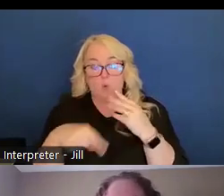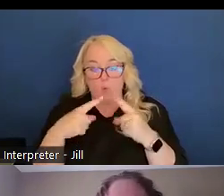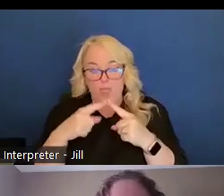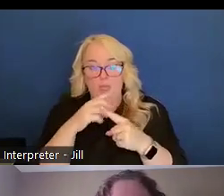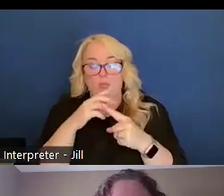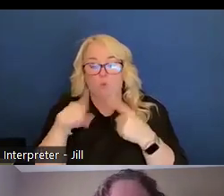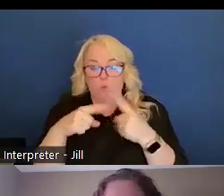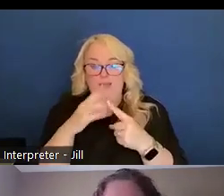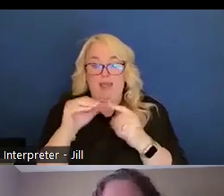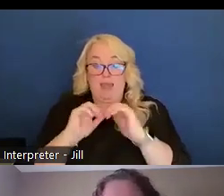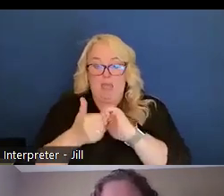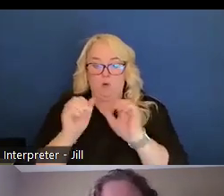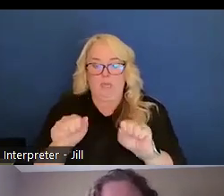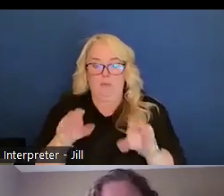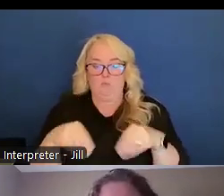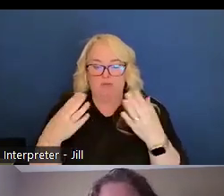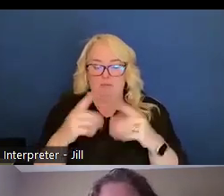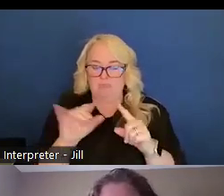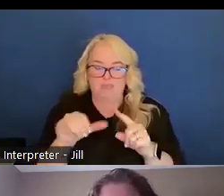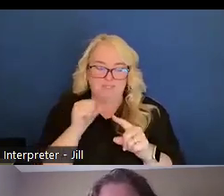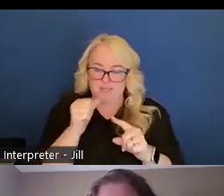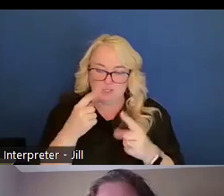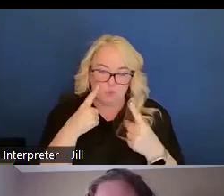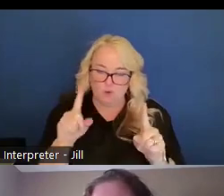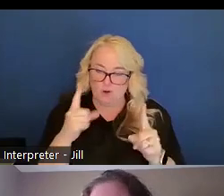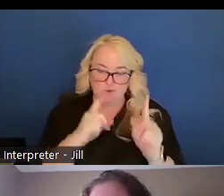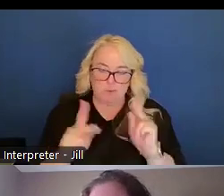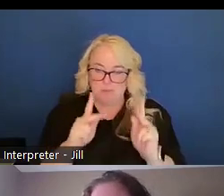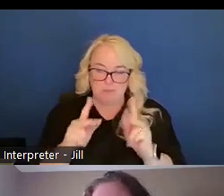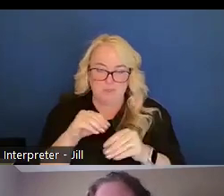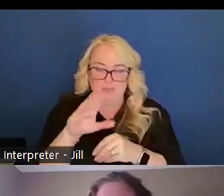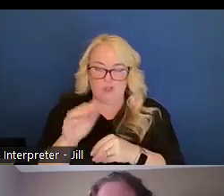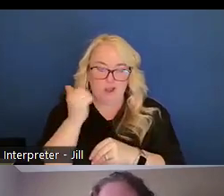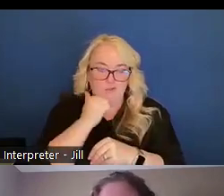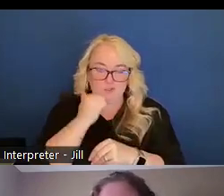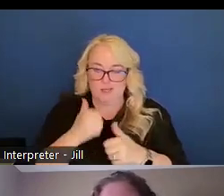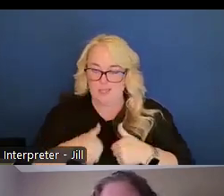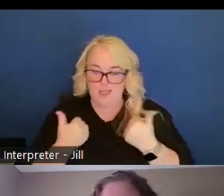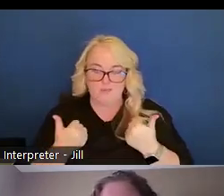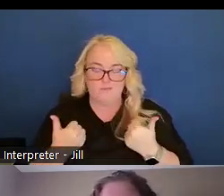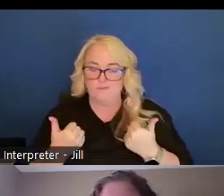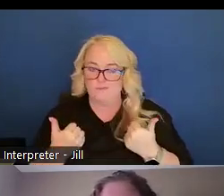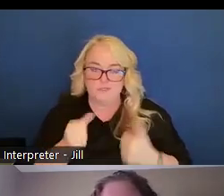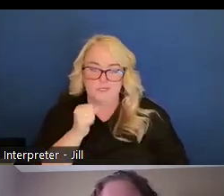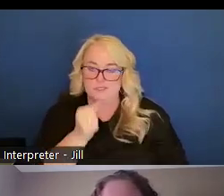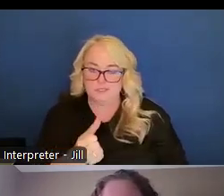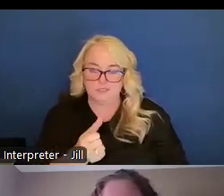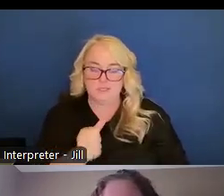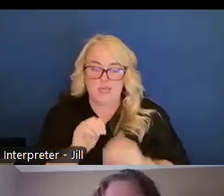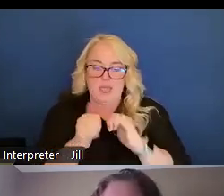really understand that that doesn't work for how people live in their everyday life, or how it may restrict how people are